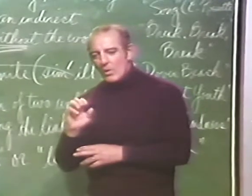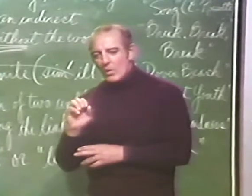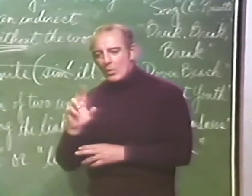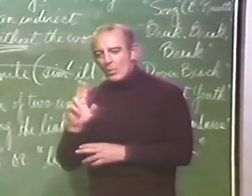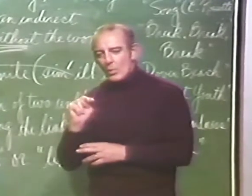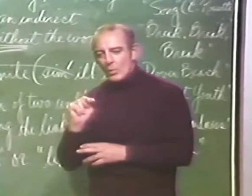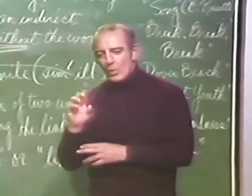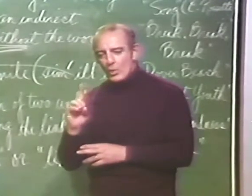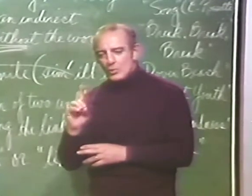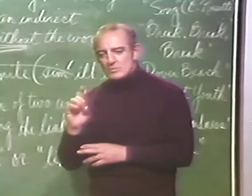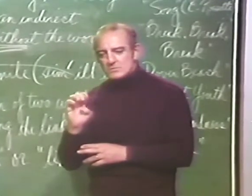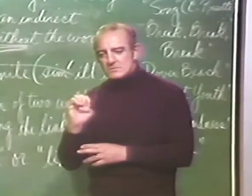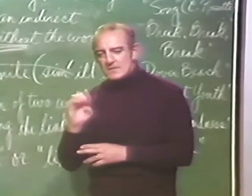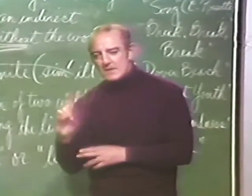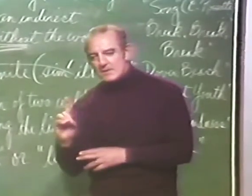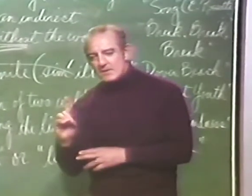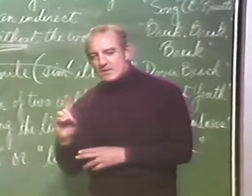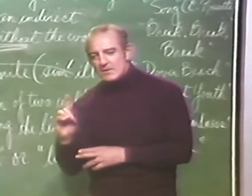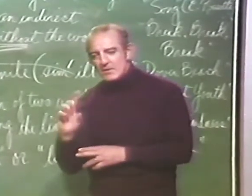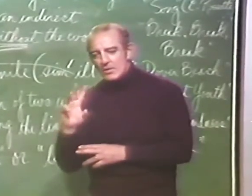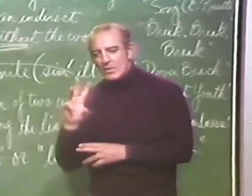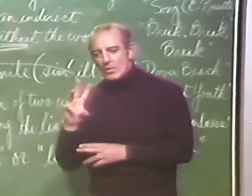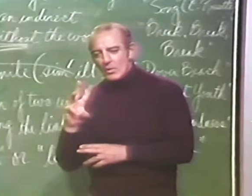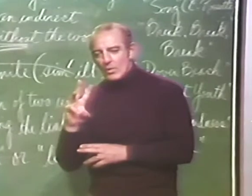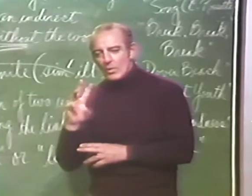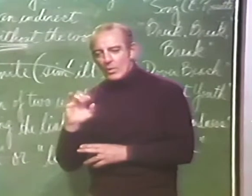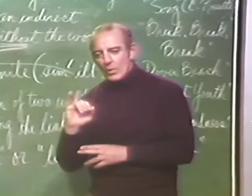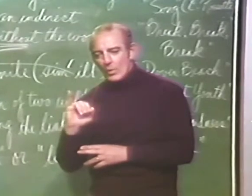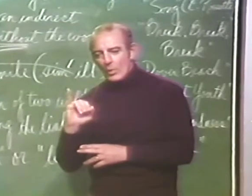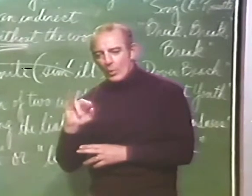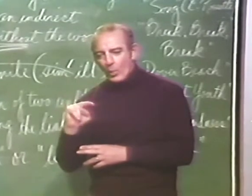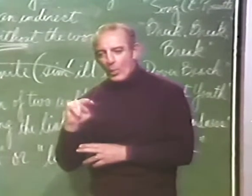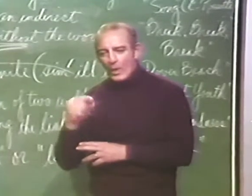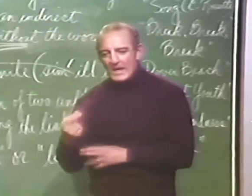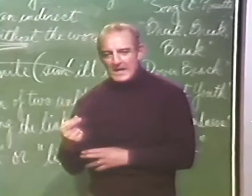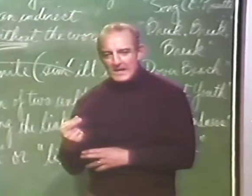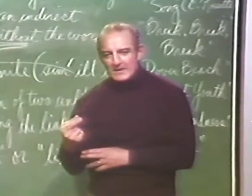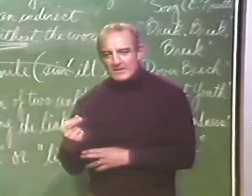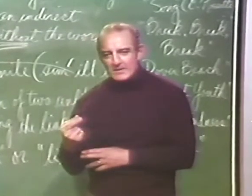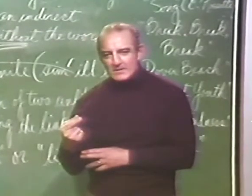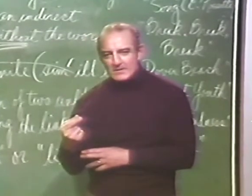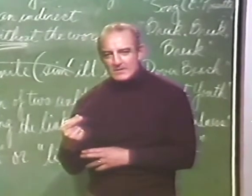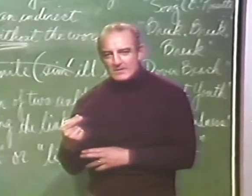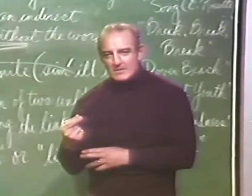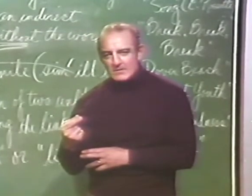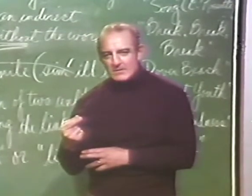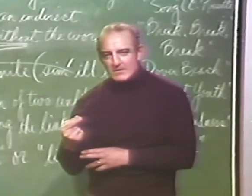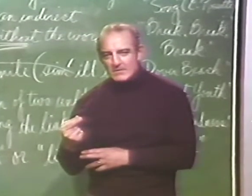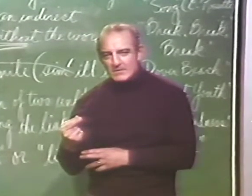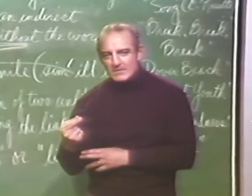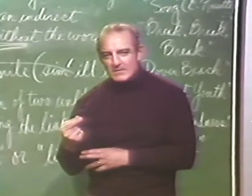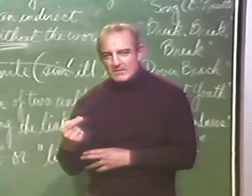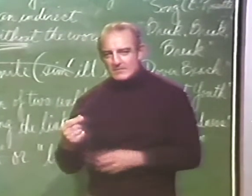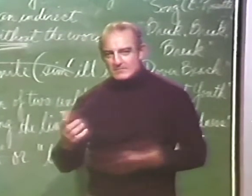ON A WOUNDED WING..."